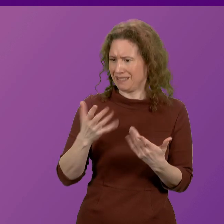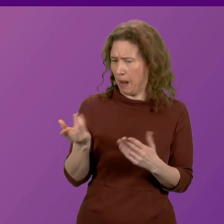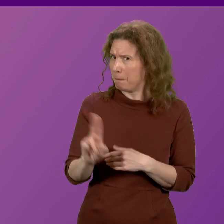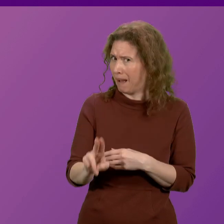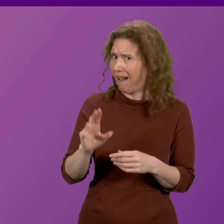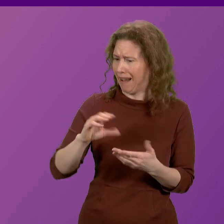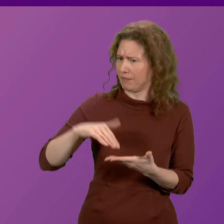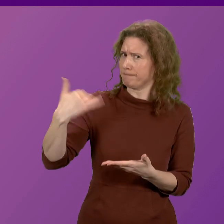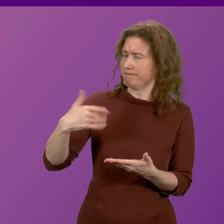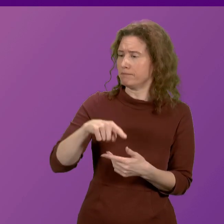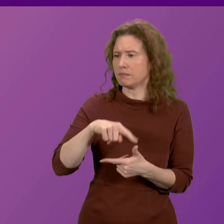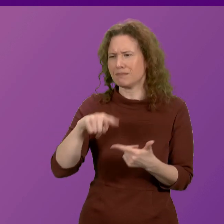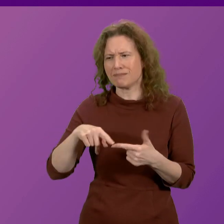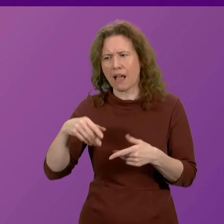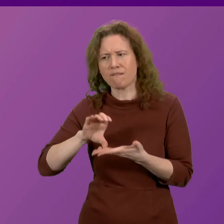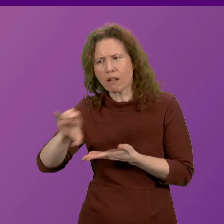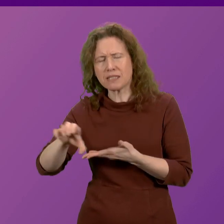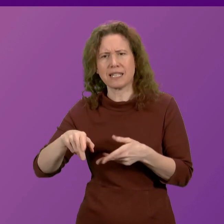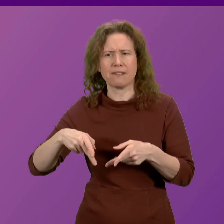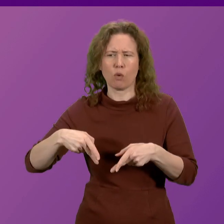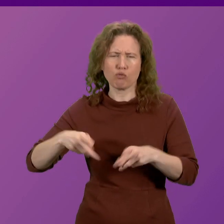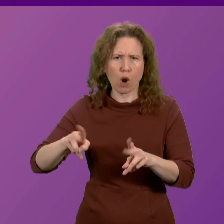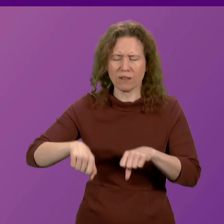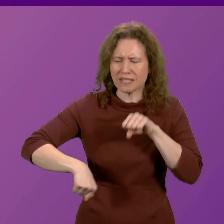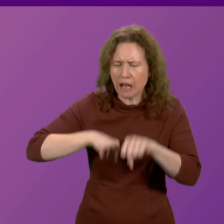safer has been cut, and it does not appear that there is any funding for the integrated ticketing